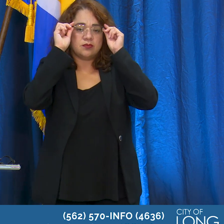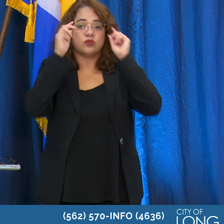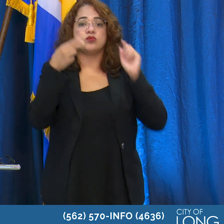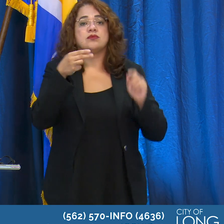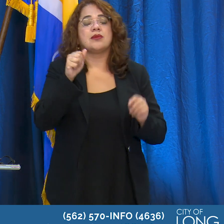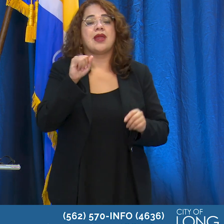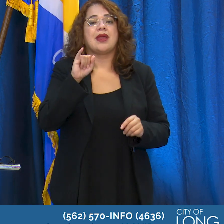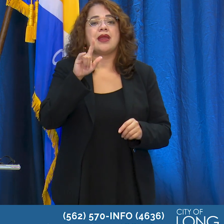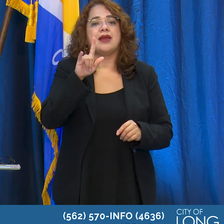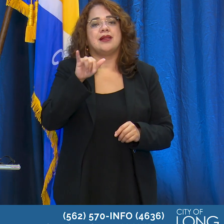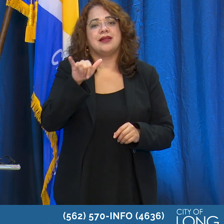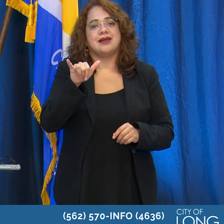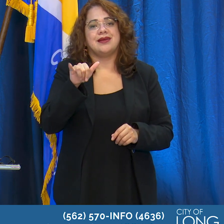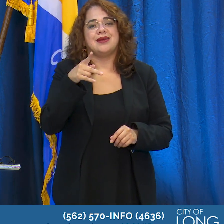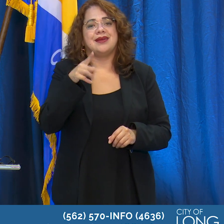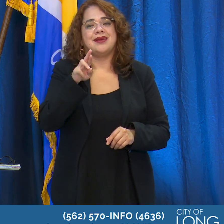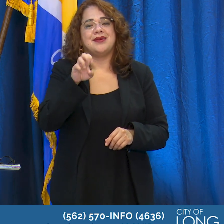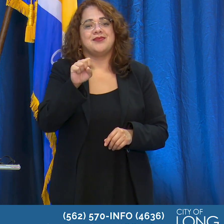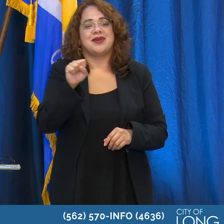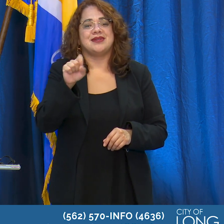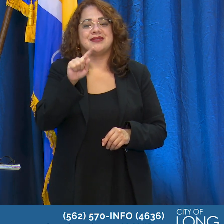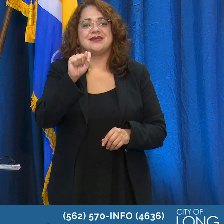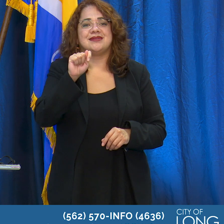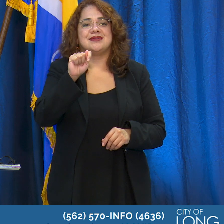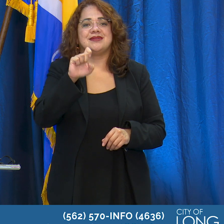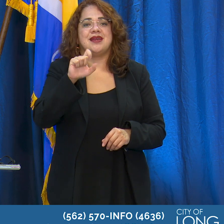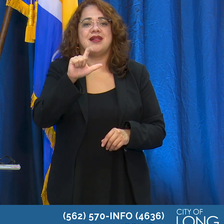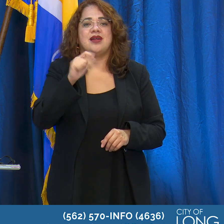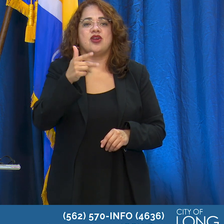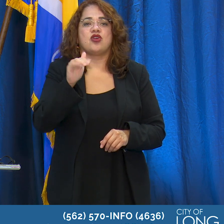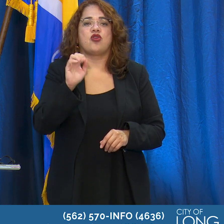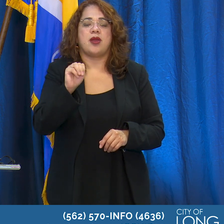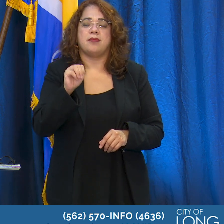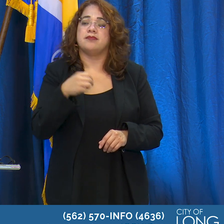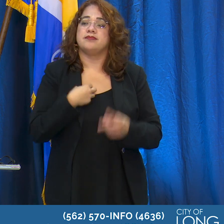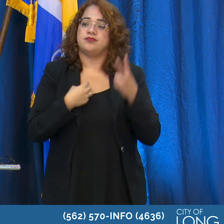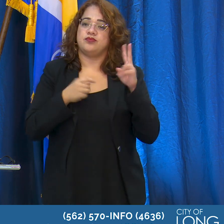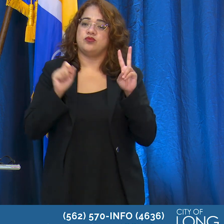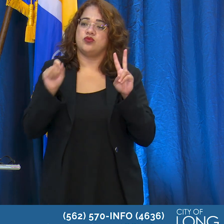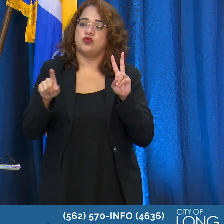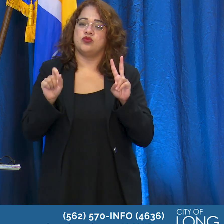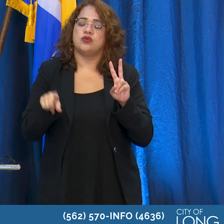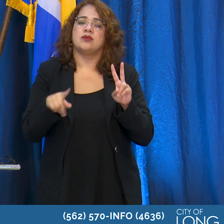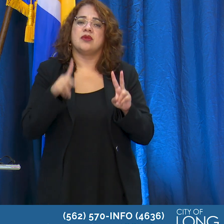at the Press Telegram. Go ahead Hayley. Hi, so I have two questions for Kelly.